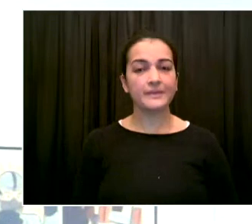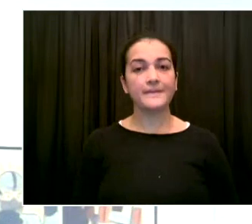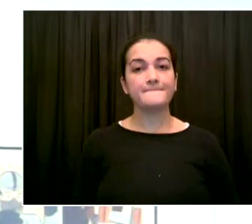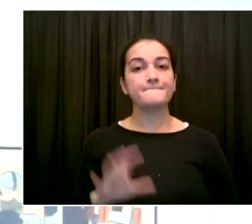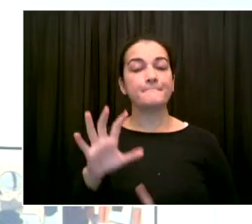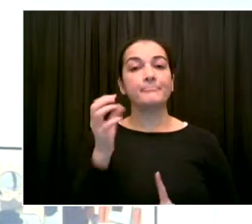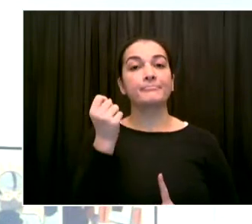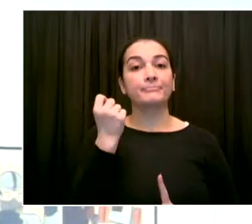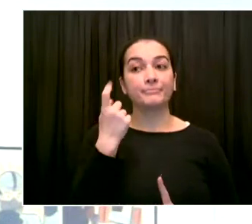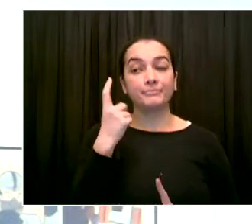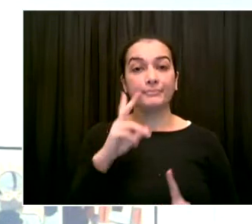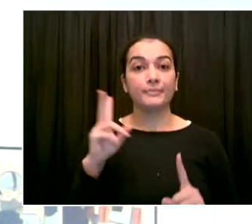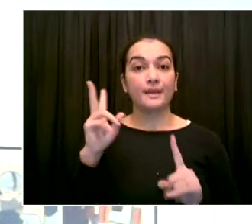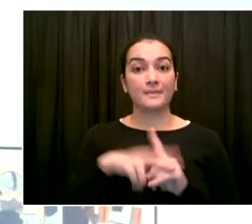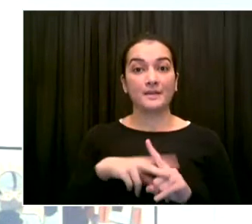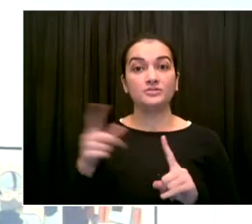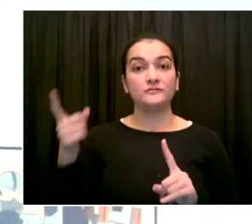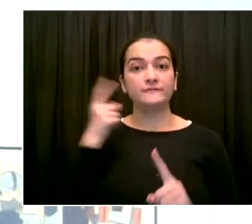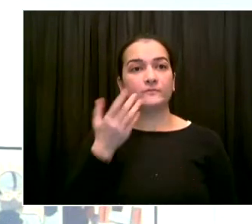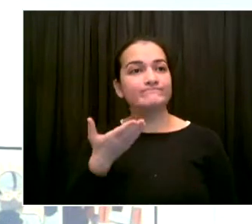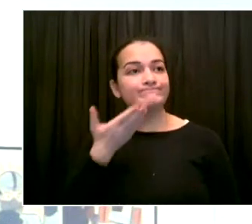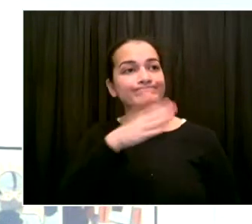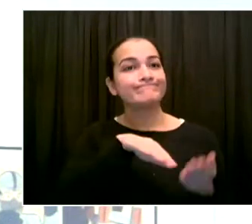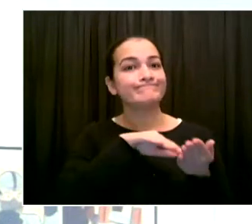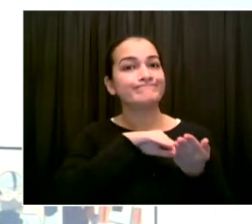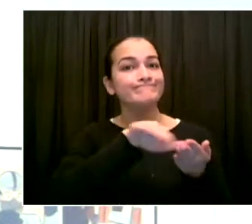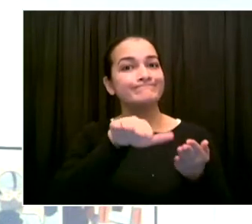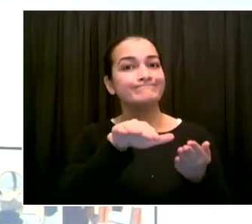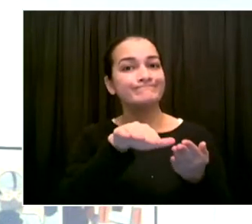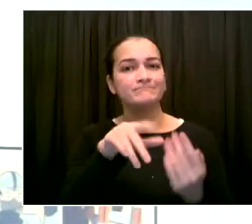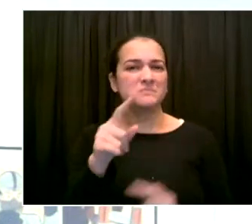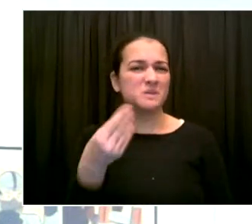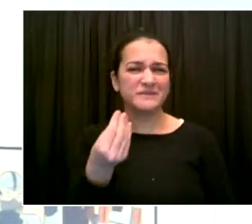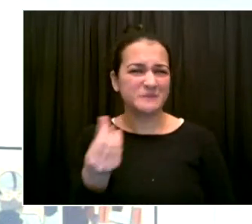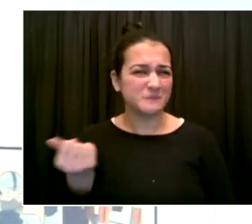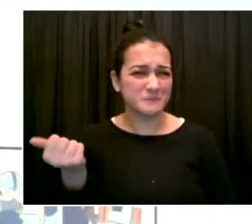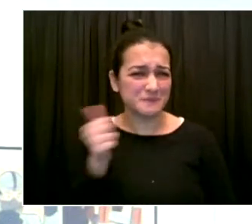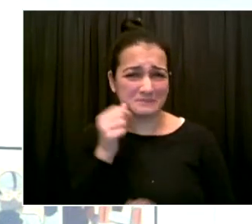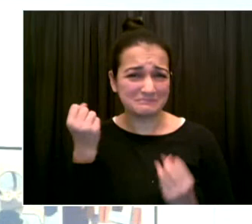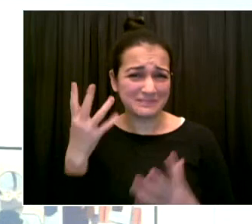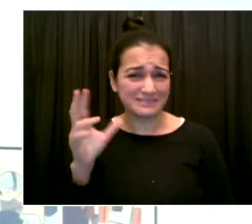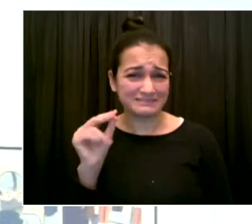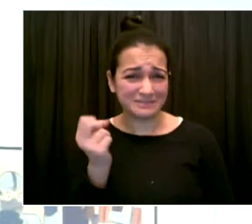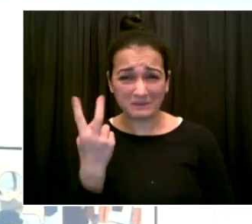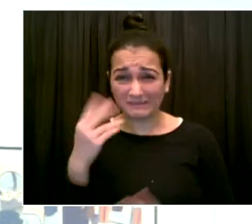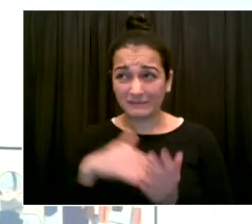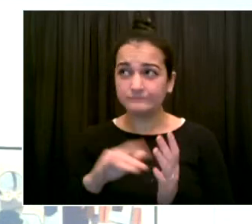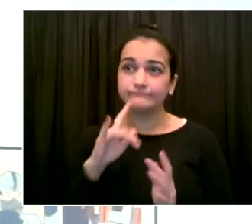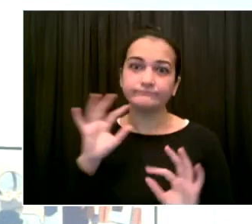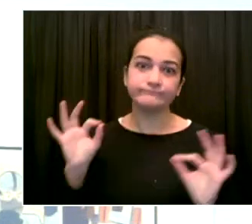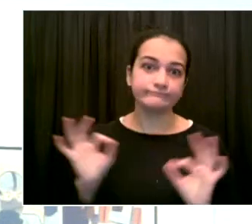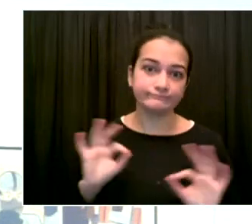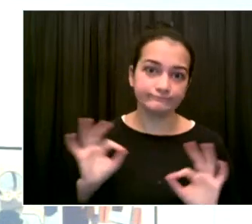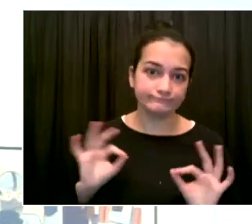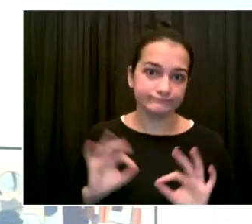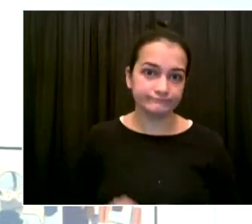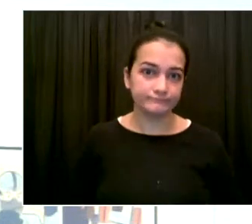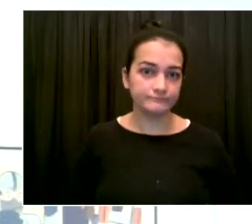SAY THAT THE OVERALL NUMBERS OF EXEMPTIONS THAT ARE BEING SUBMITTED IS QUITE SMALL FOR